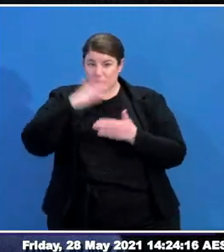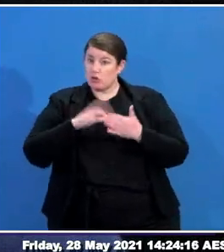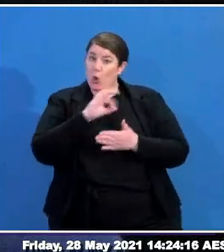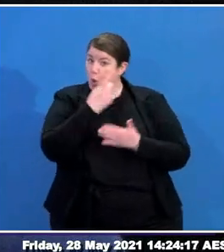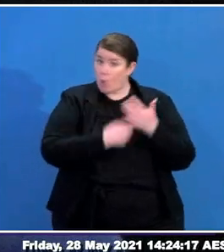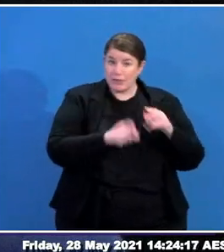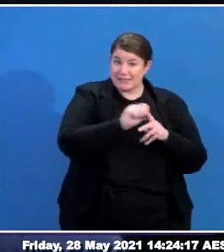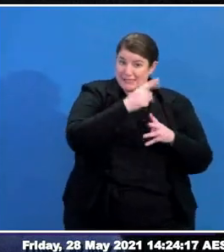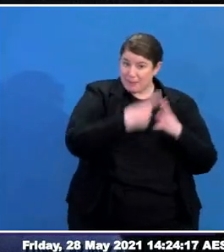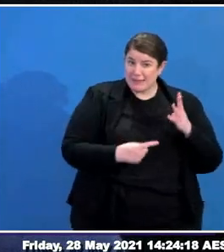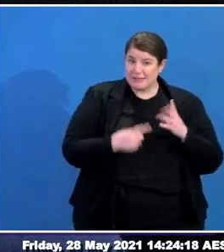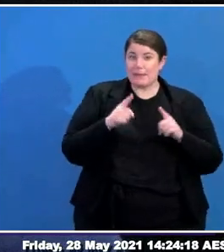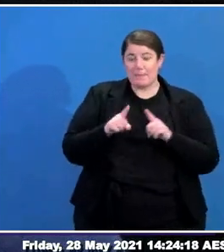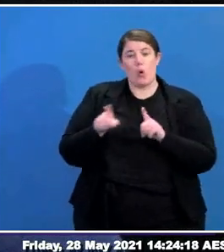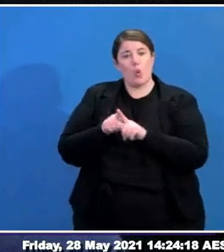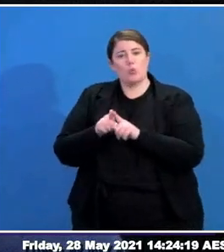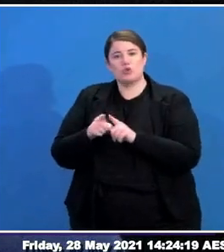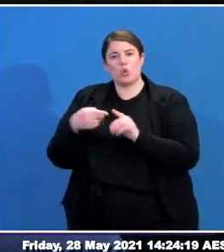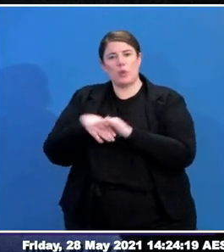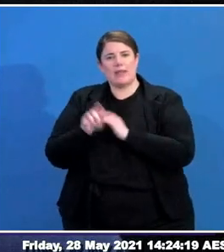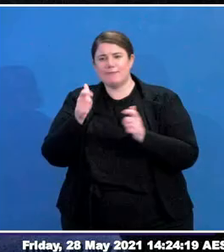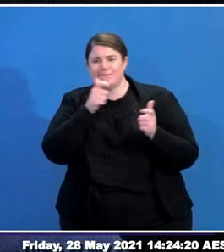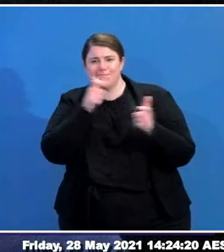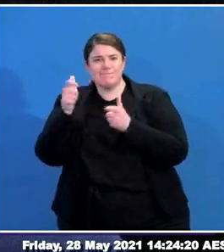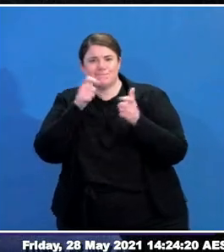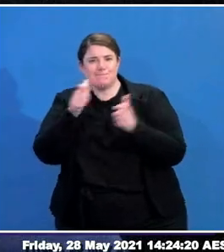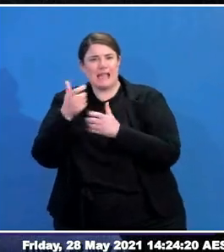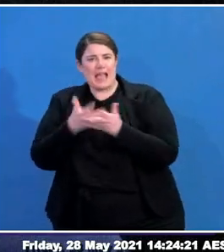sector but also more broadly in the use of regulatory tools, and one of the